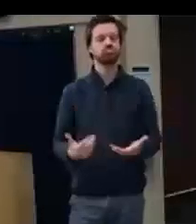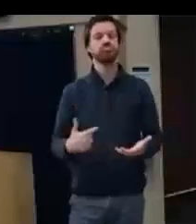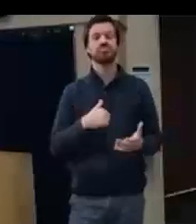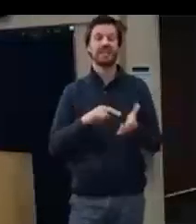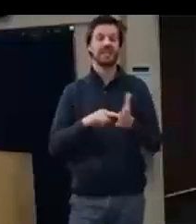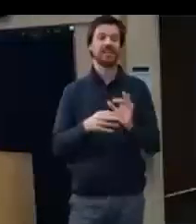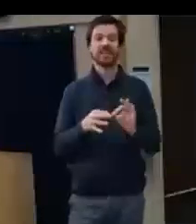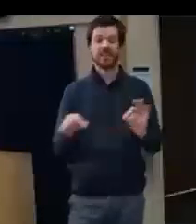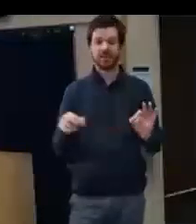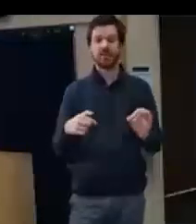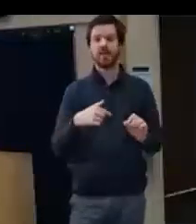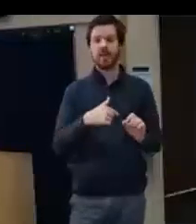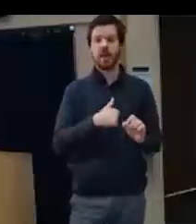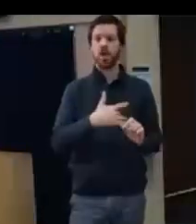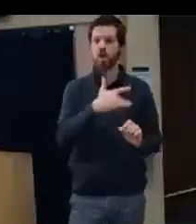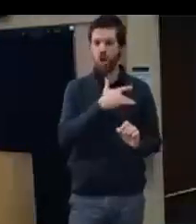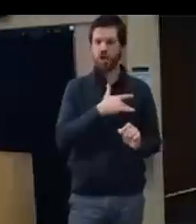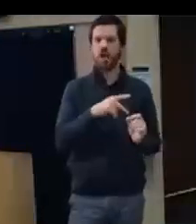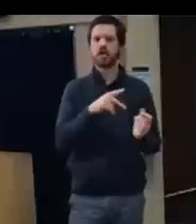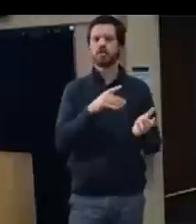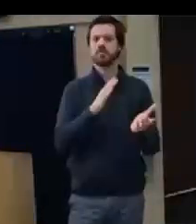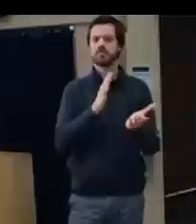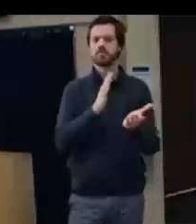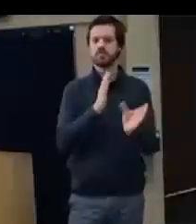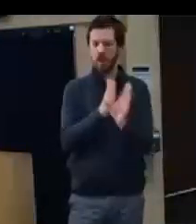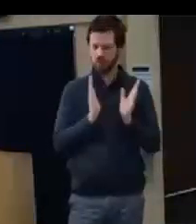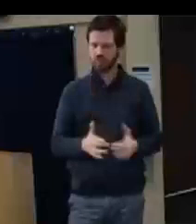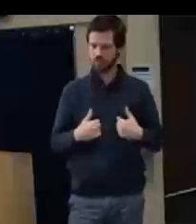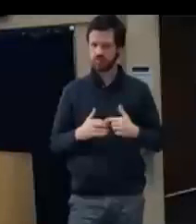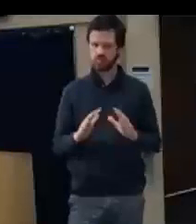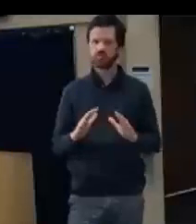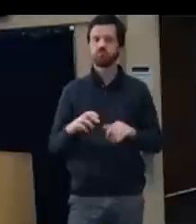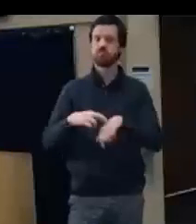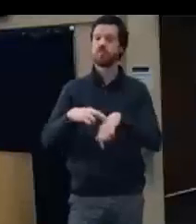as a card psychologist so people should be referred to me when there is not appropriate